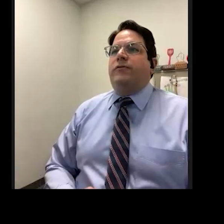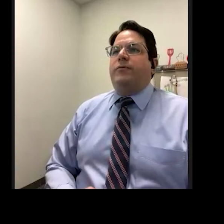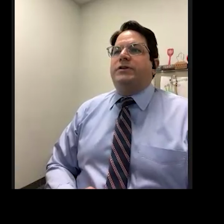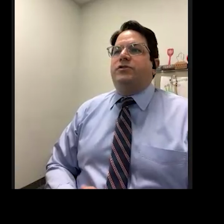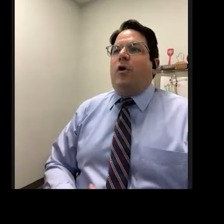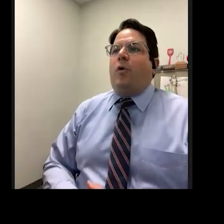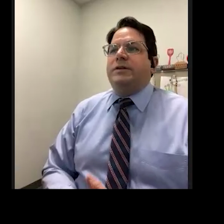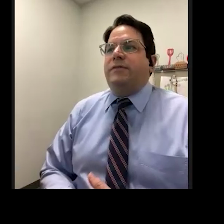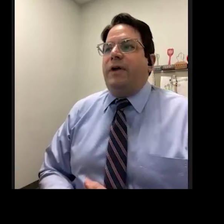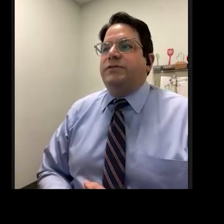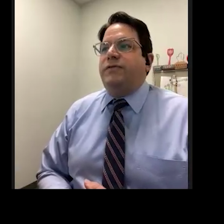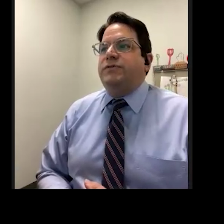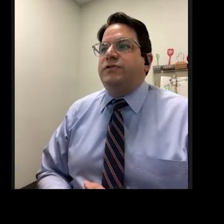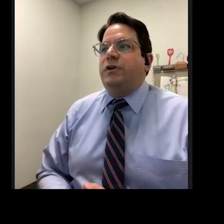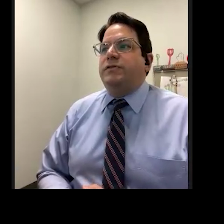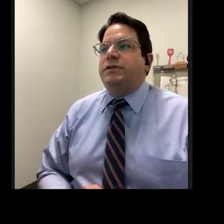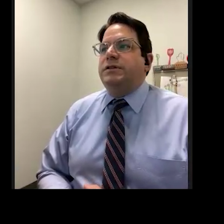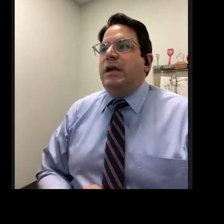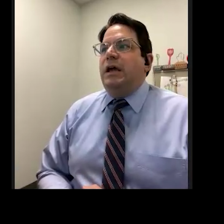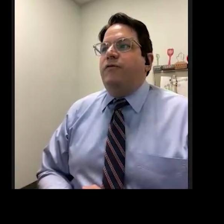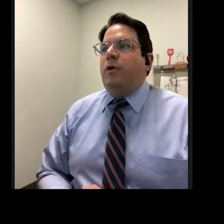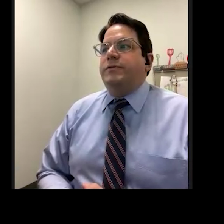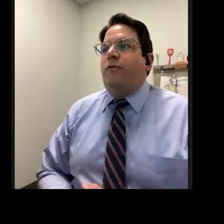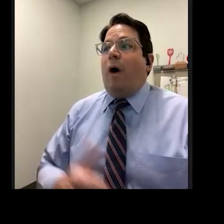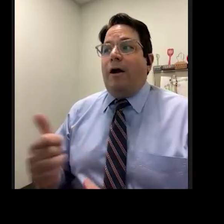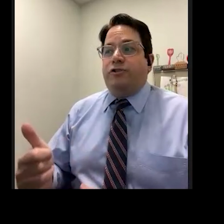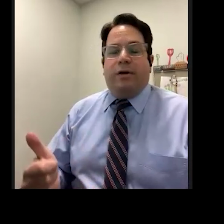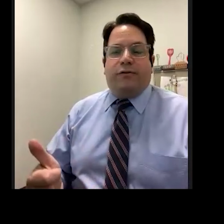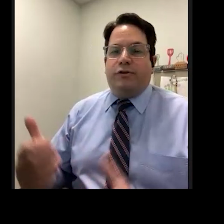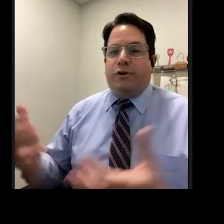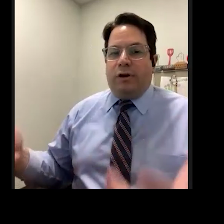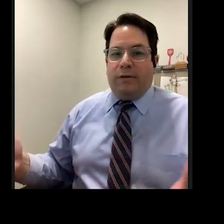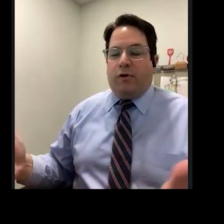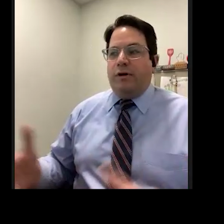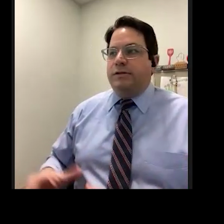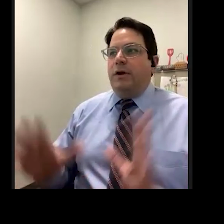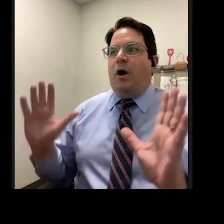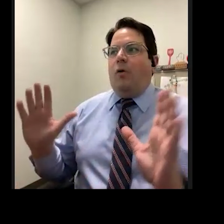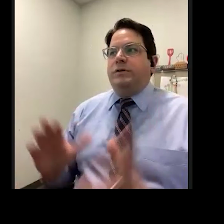your personal information or request advance fees for services in forms of wire transfers or gift cards.